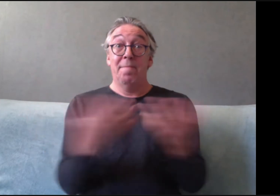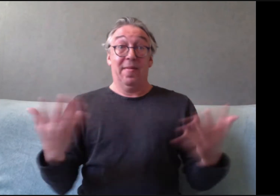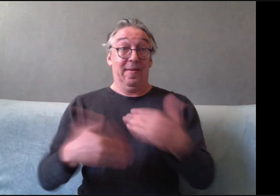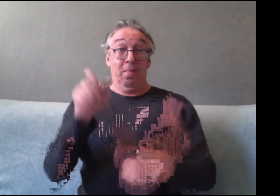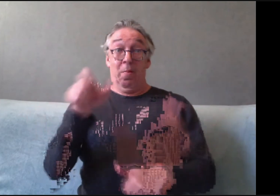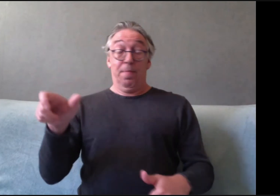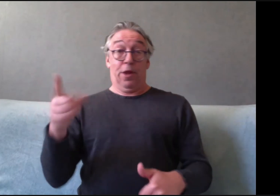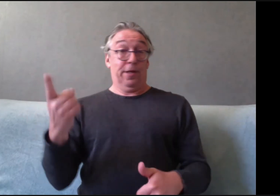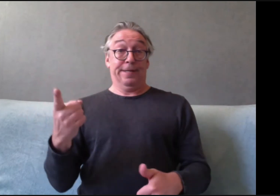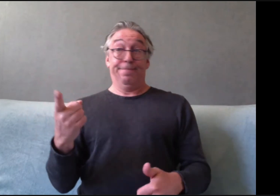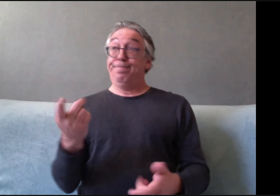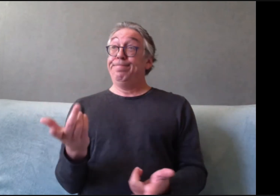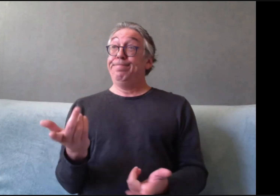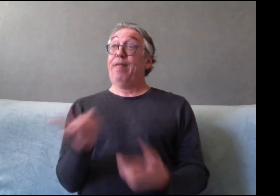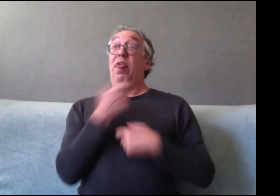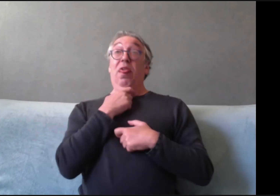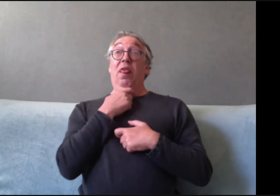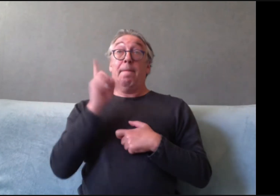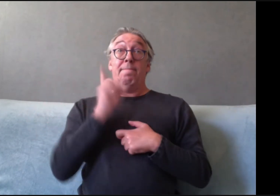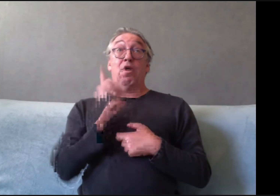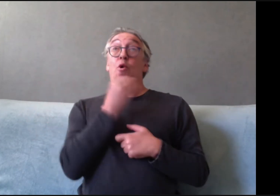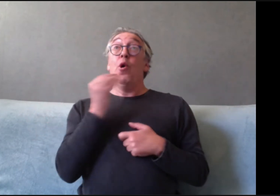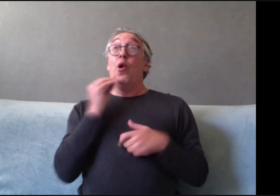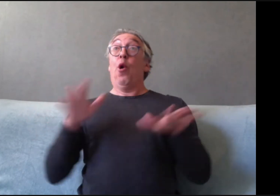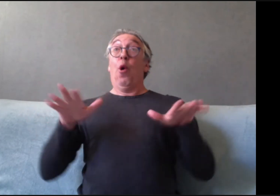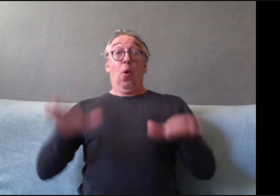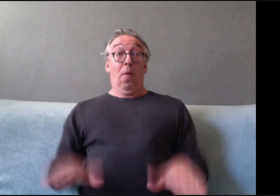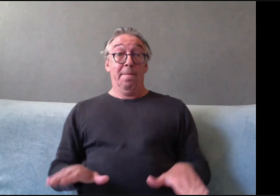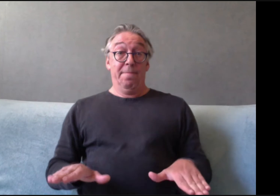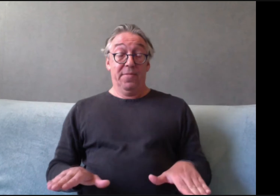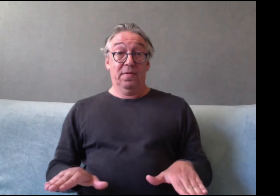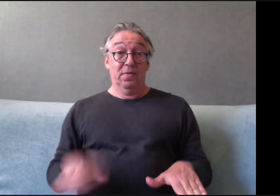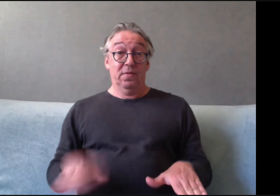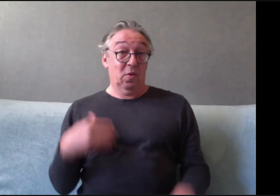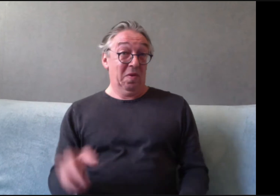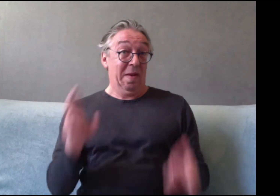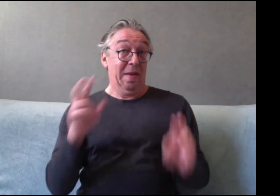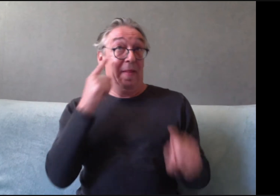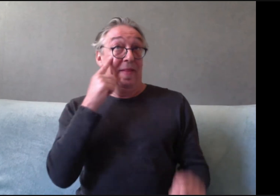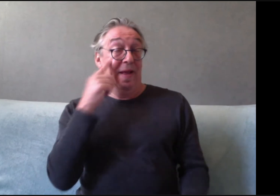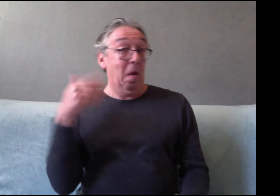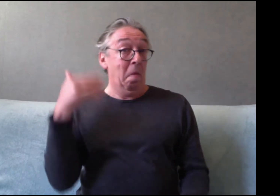We expect there'll be a moment where the average worker will be psyched